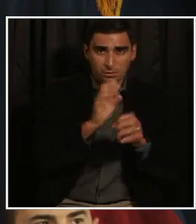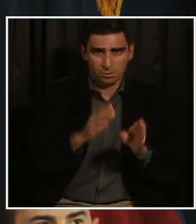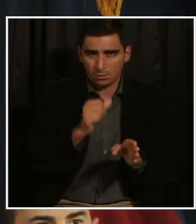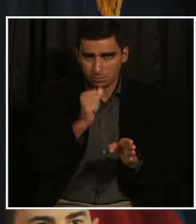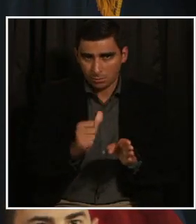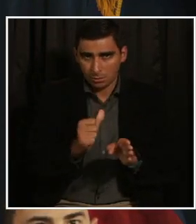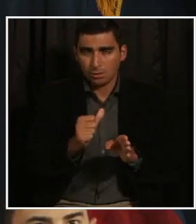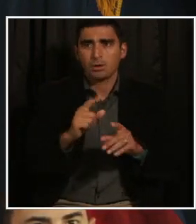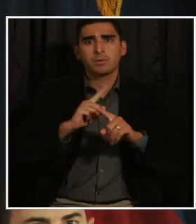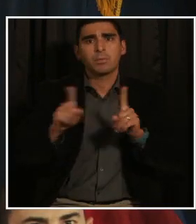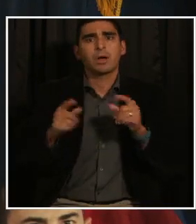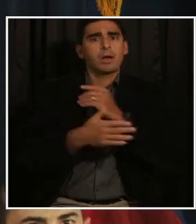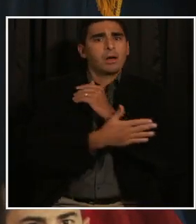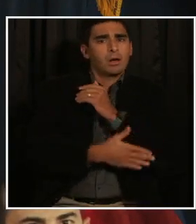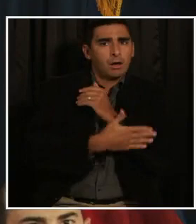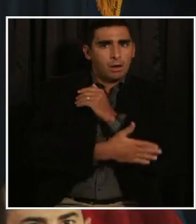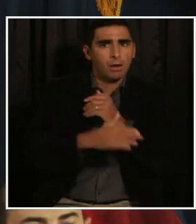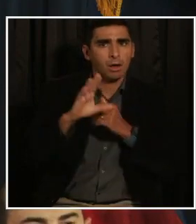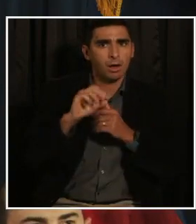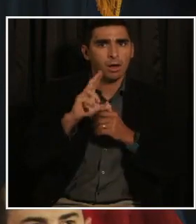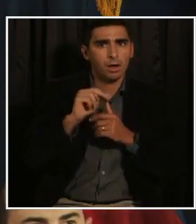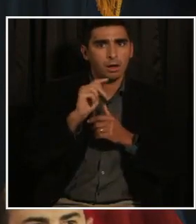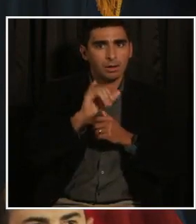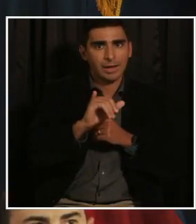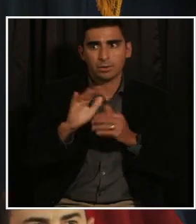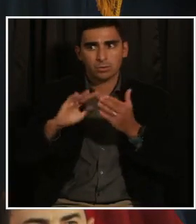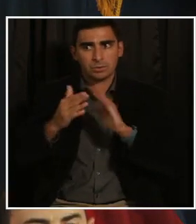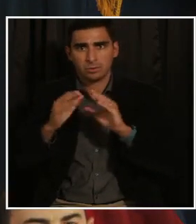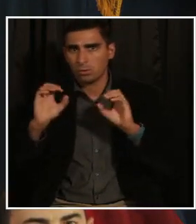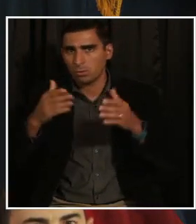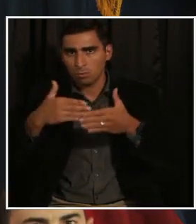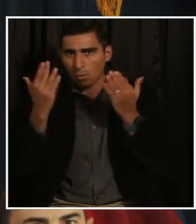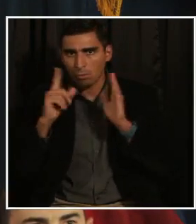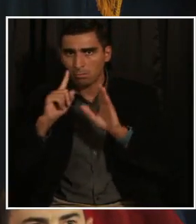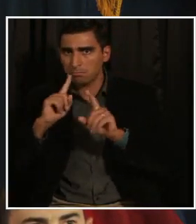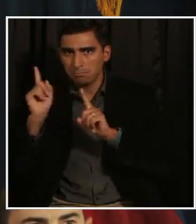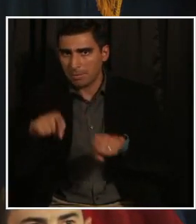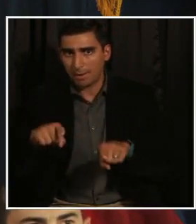county or a city that does not have a mandate that this federal rule would not apply to me